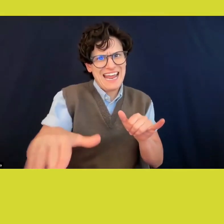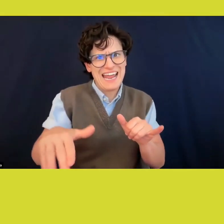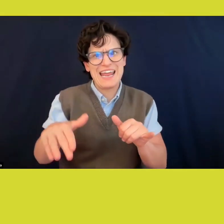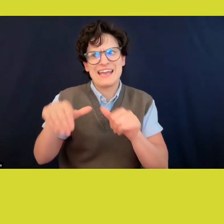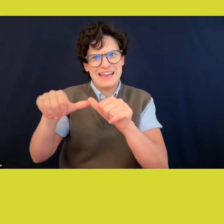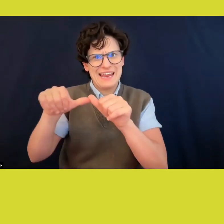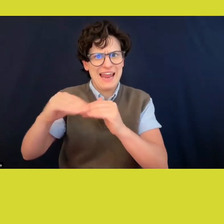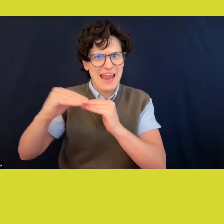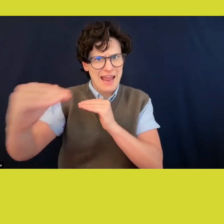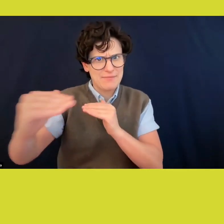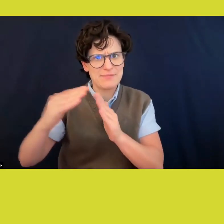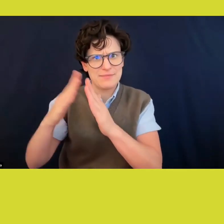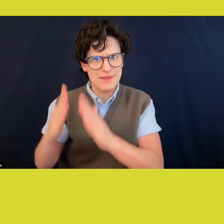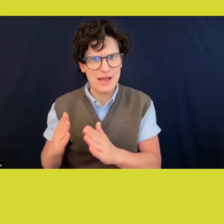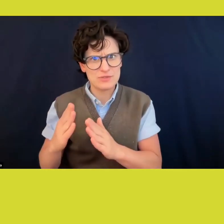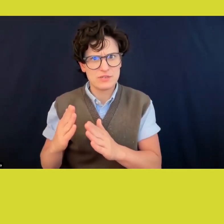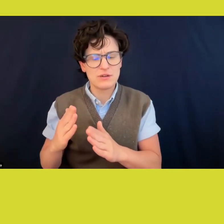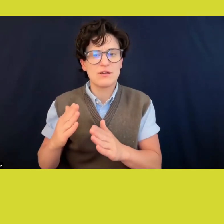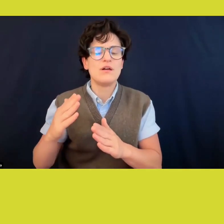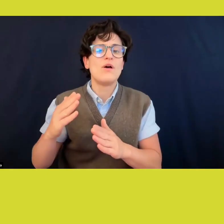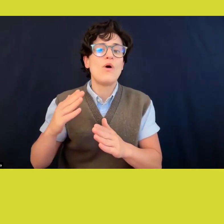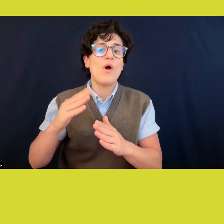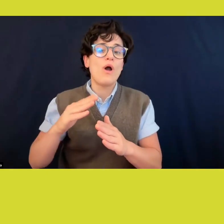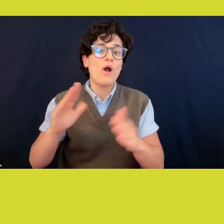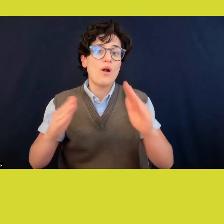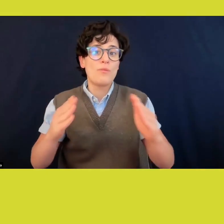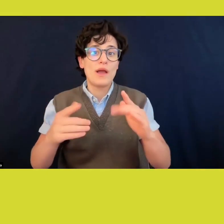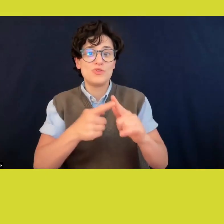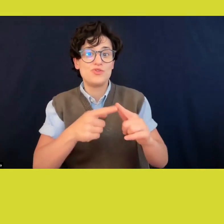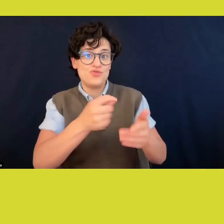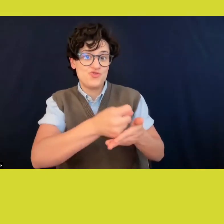whereas in the treatment first housing, 30 to 40